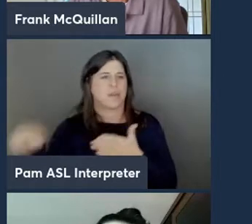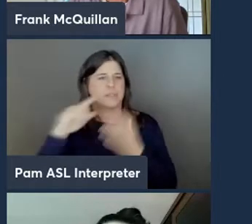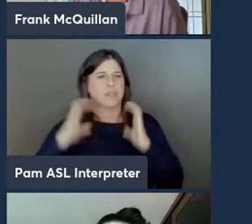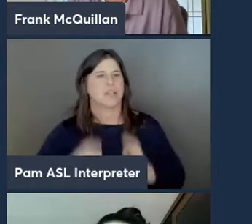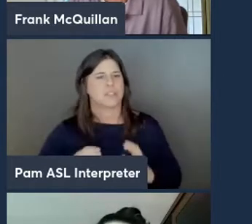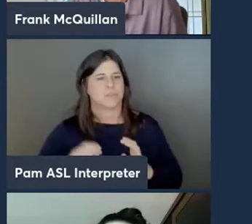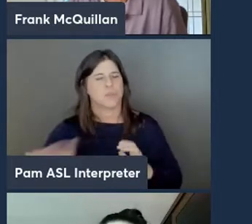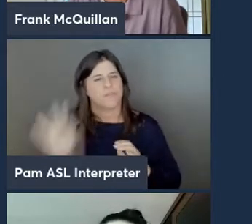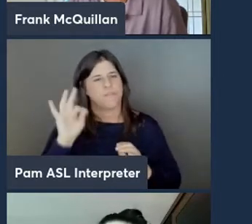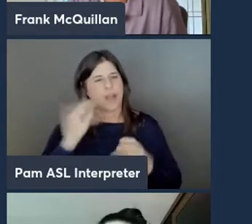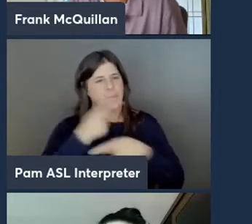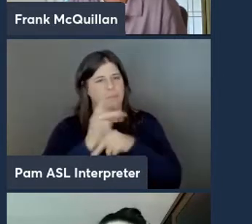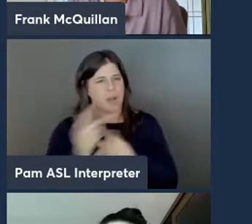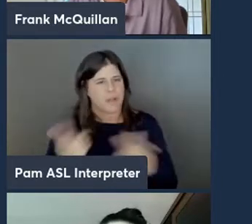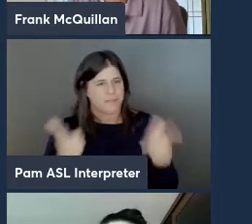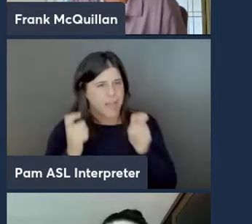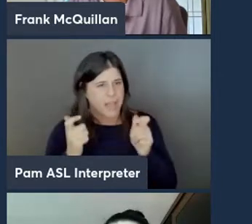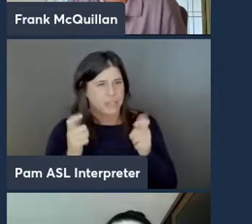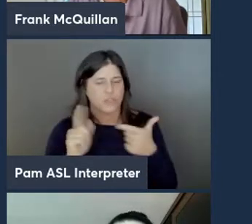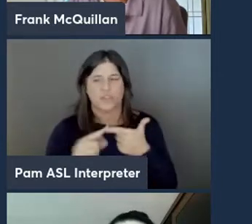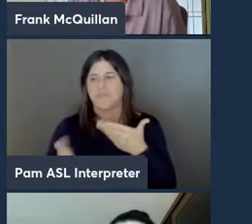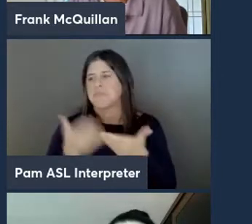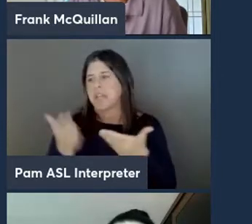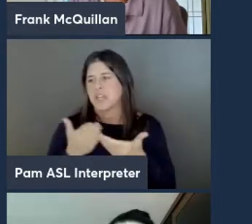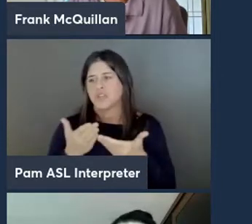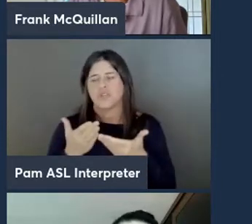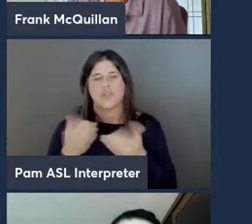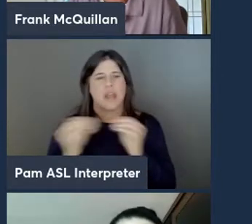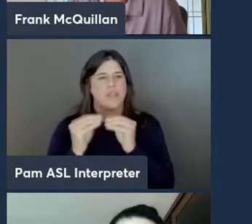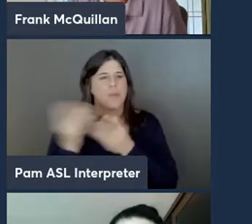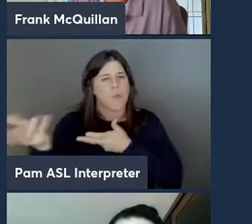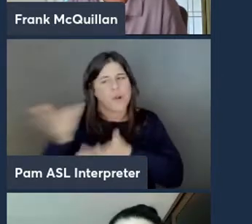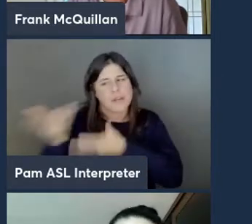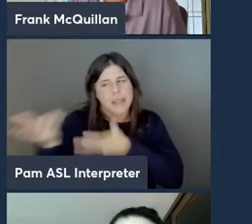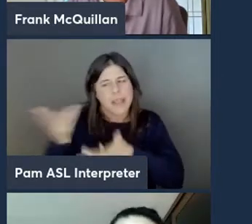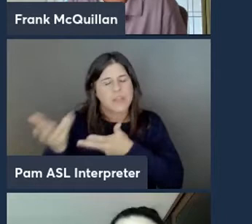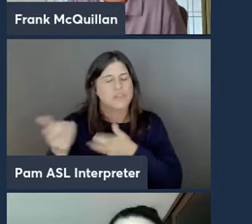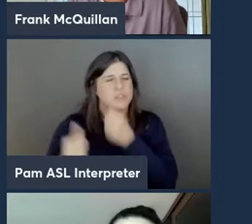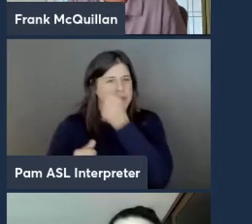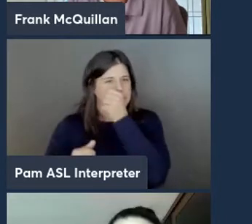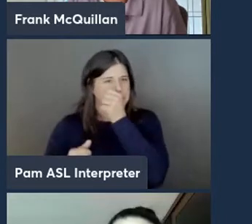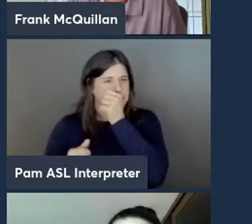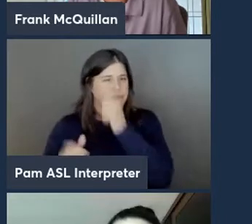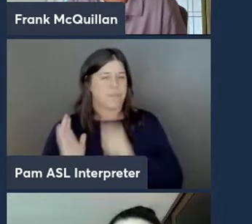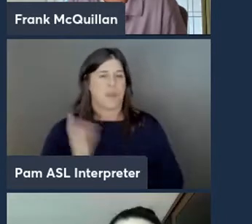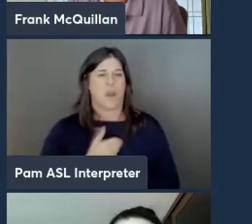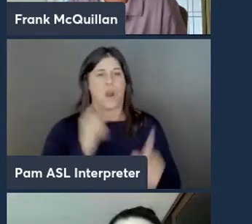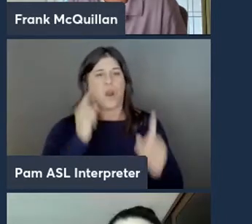faster, easier, and keeps them more engaged. So our goal is to look at this application